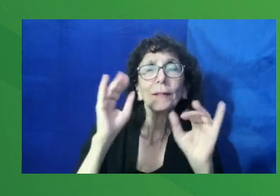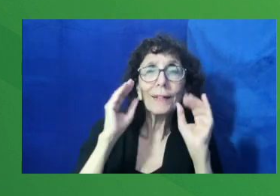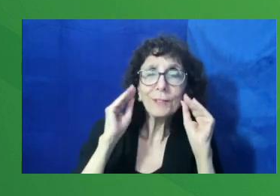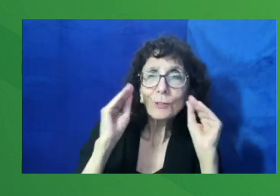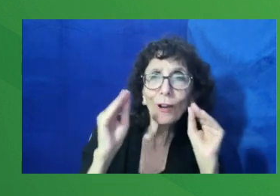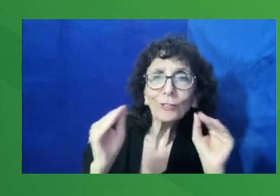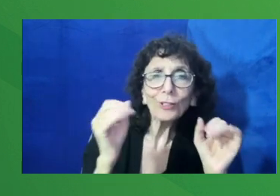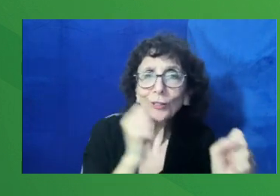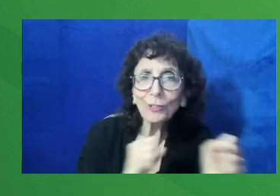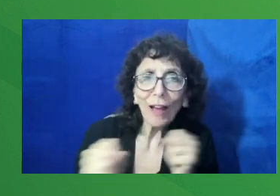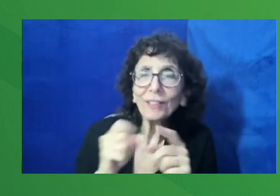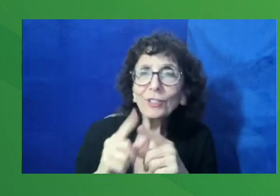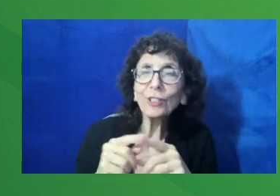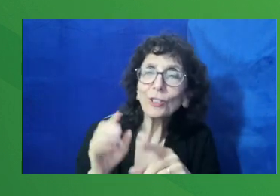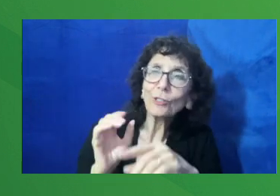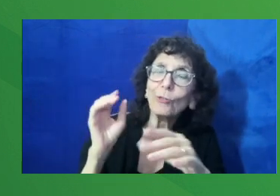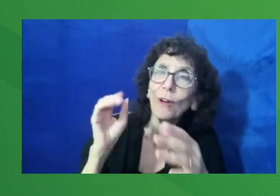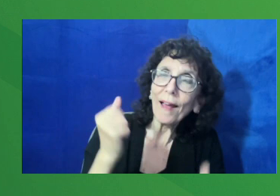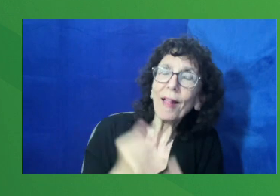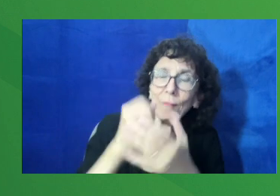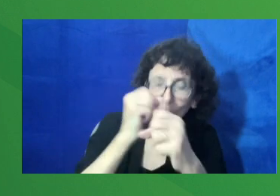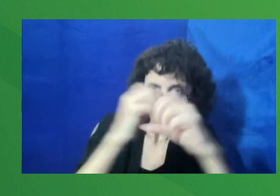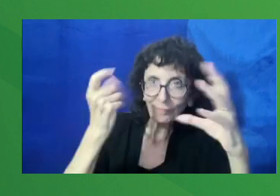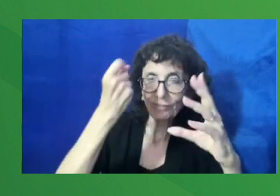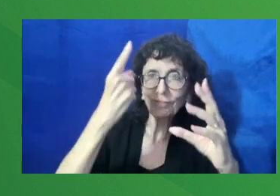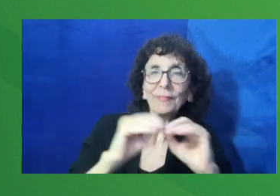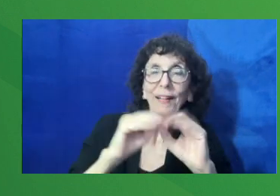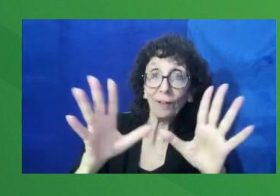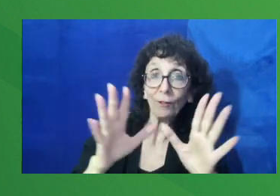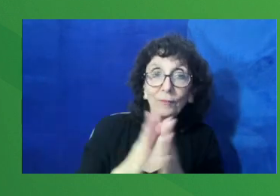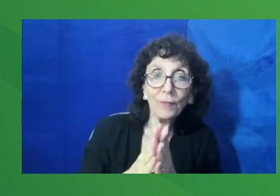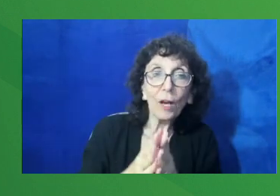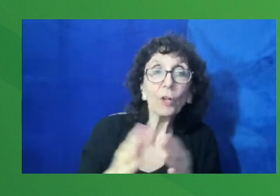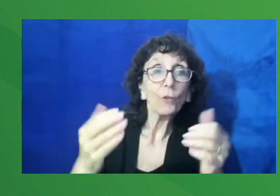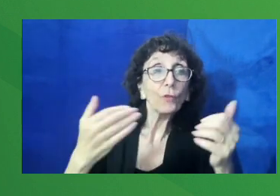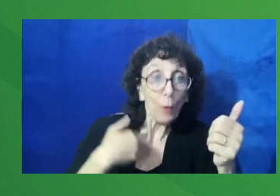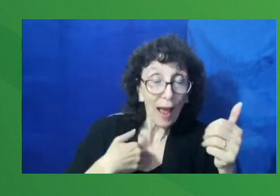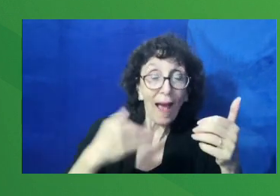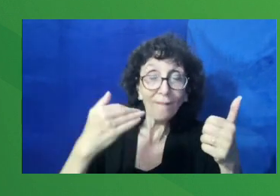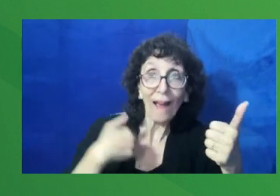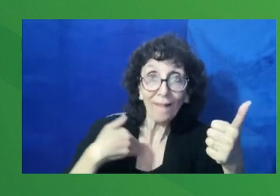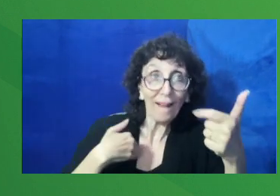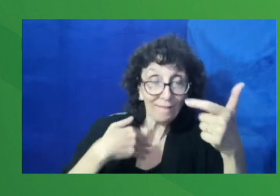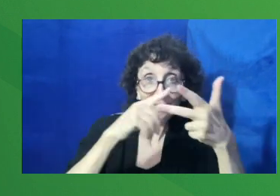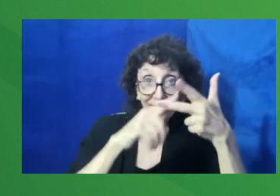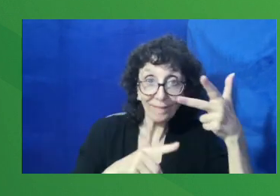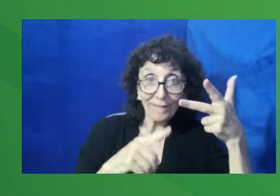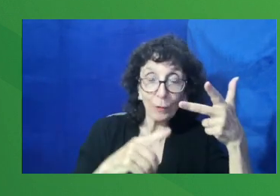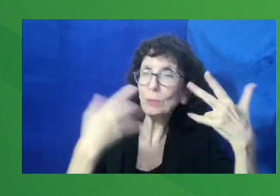But even with all of these tools in our toolbox, we face challenges. Next slide.